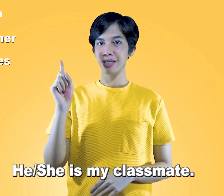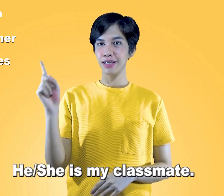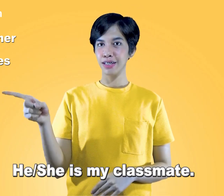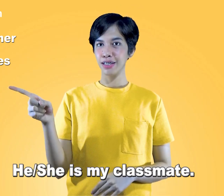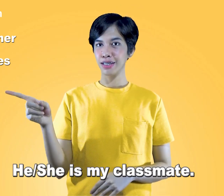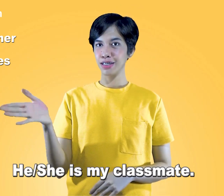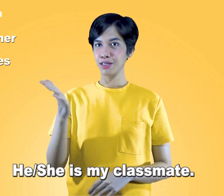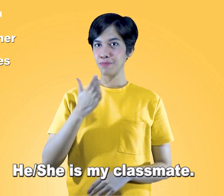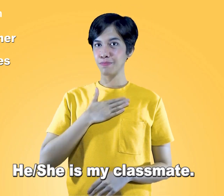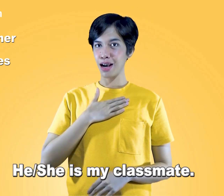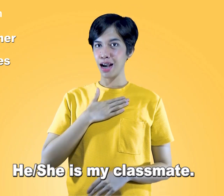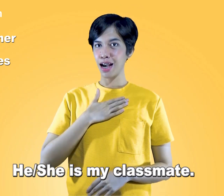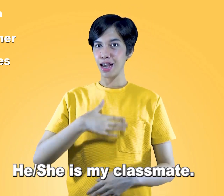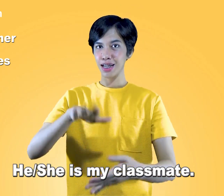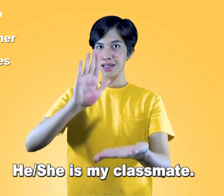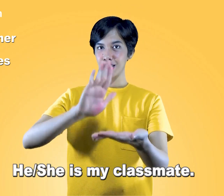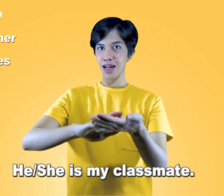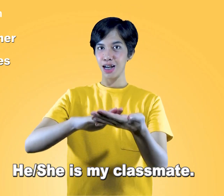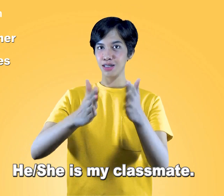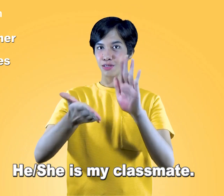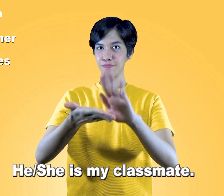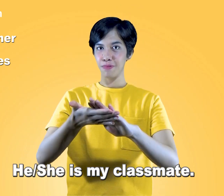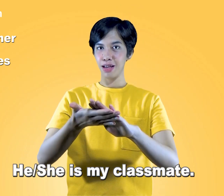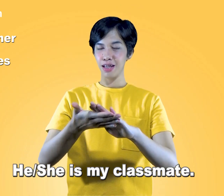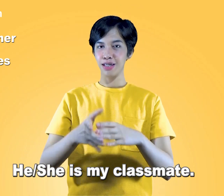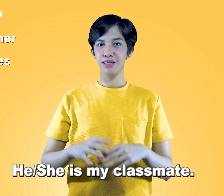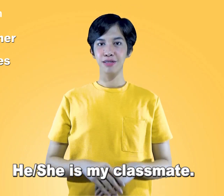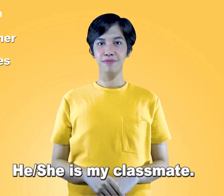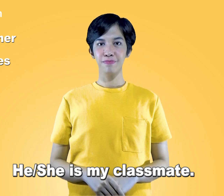He/She is my classmate.